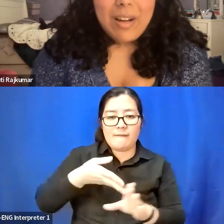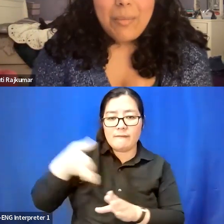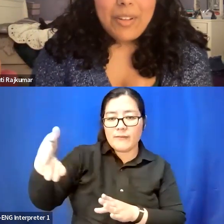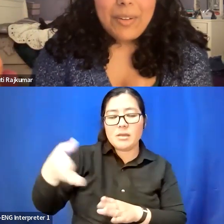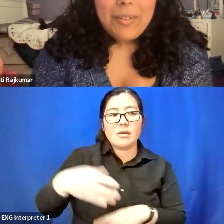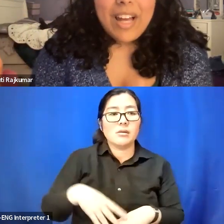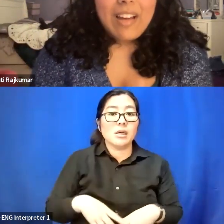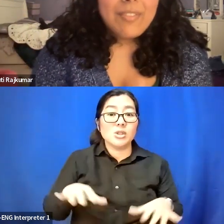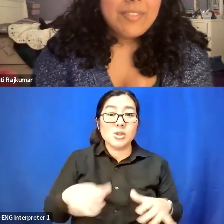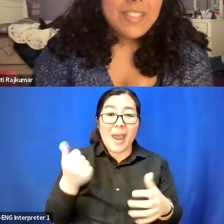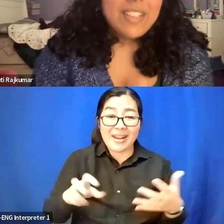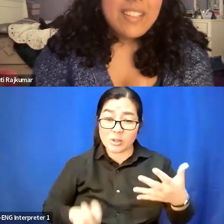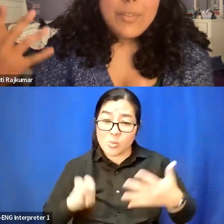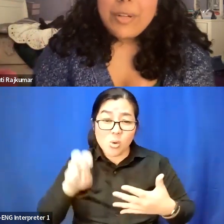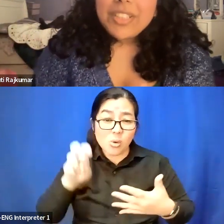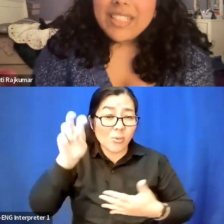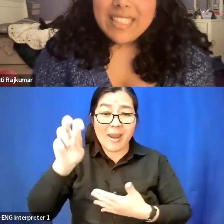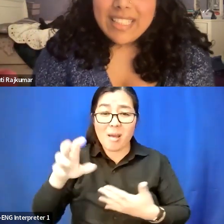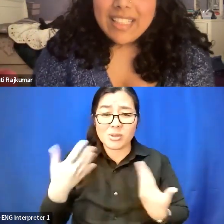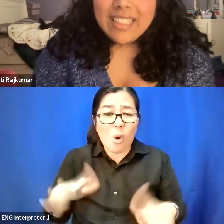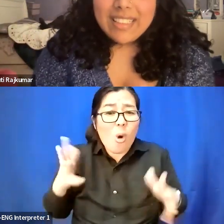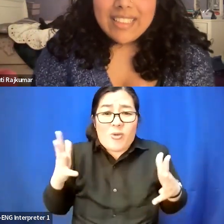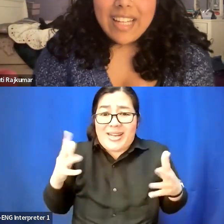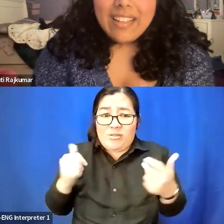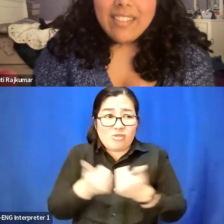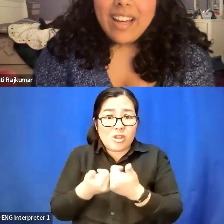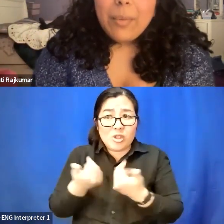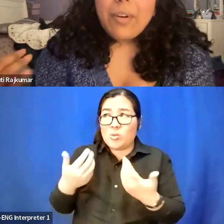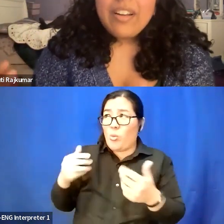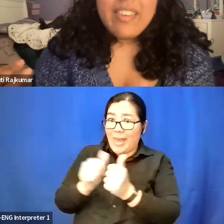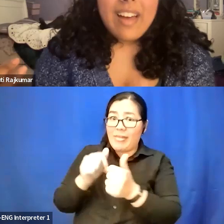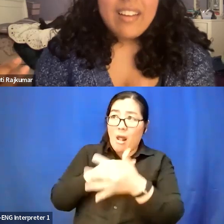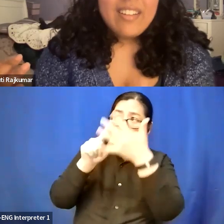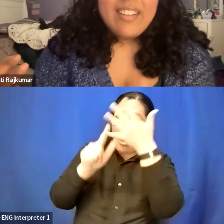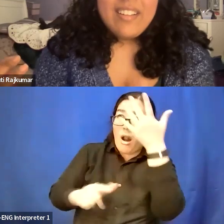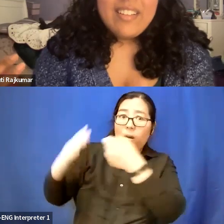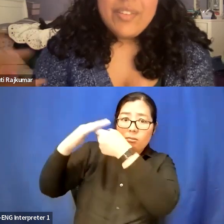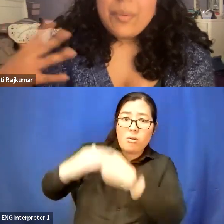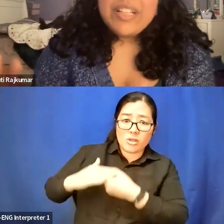up when you have these marginalized identities, and I worry that this is going